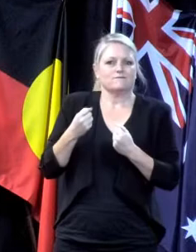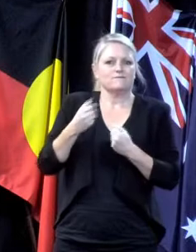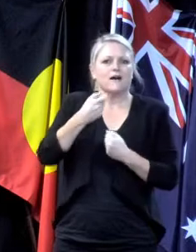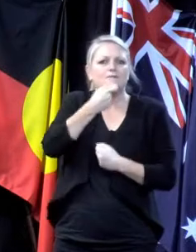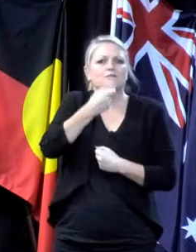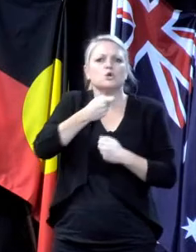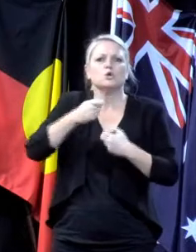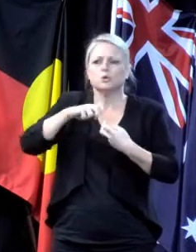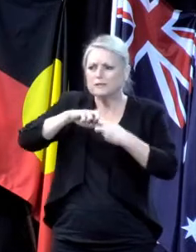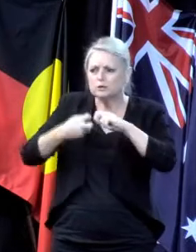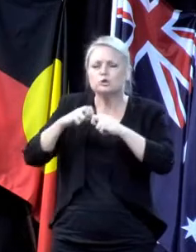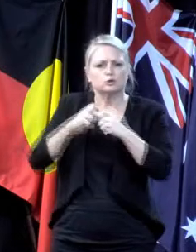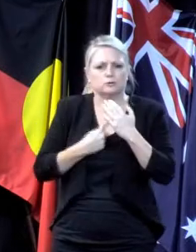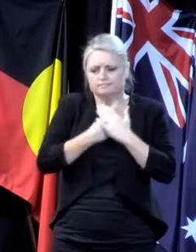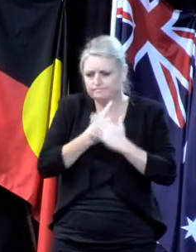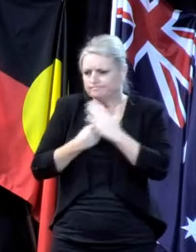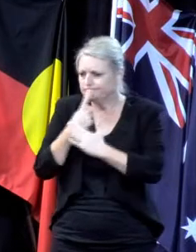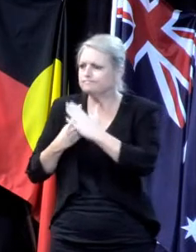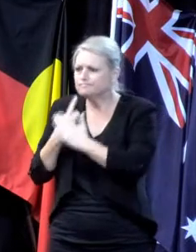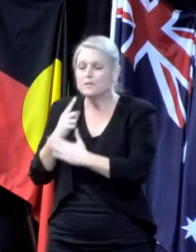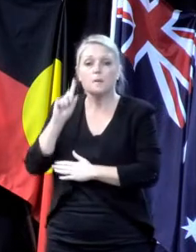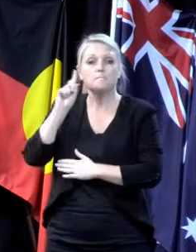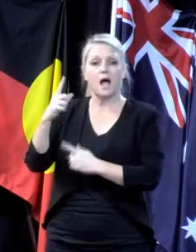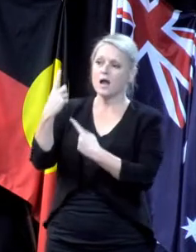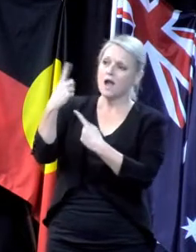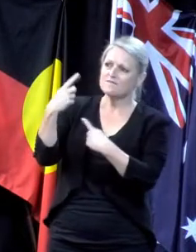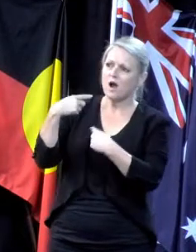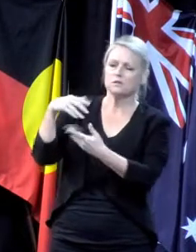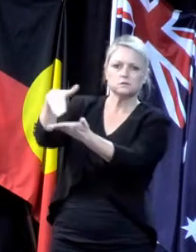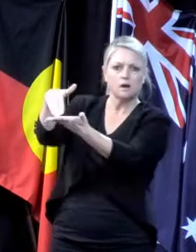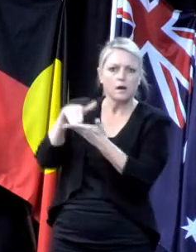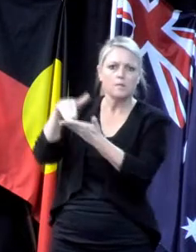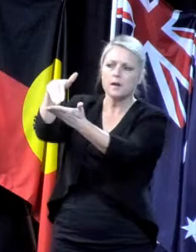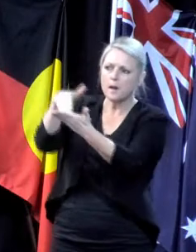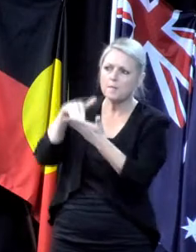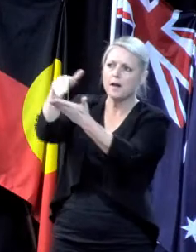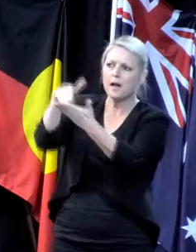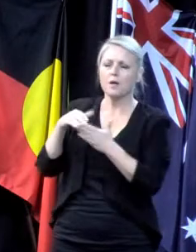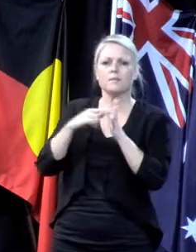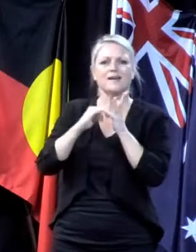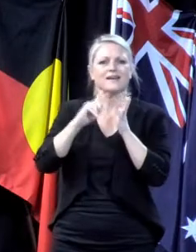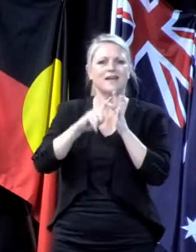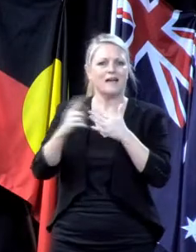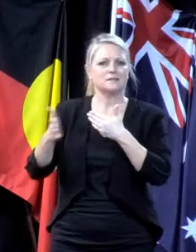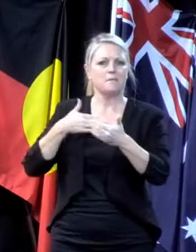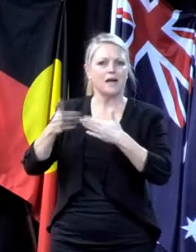And we worked with the large-team complex case management and the parents and the pediatricians, and we worked together